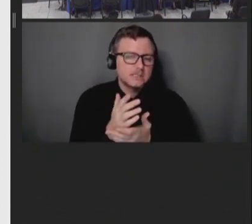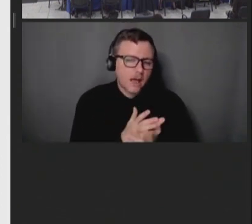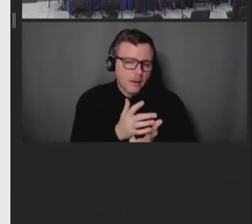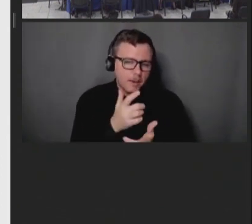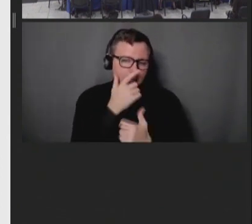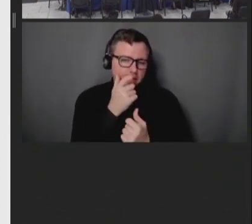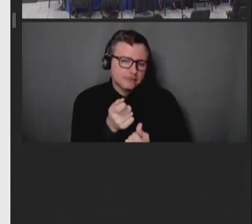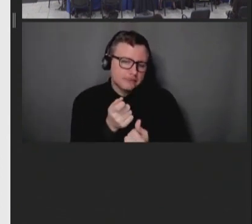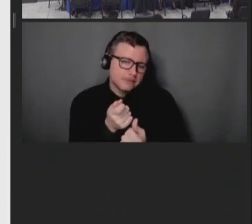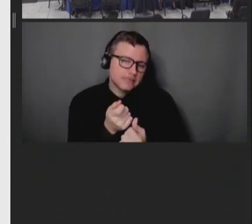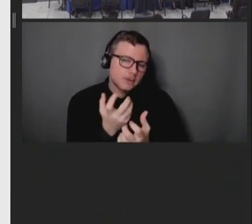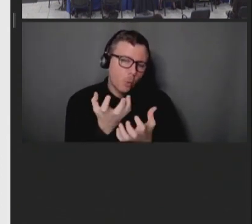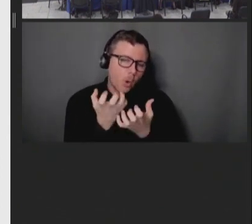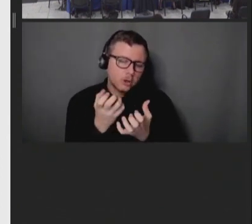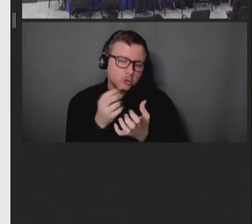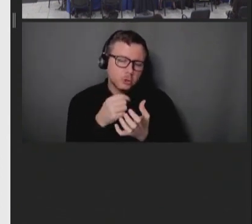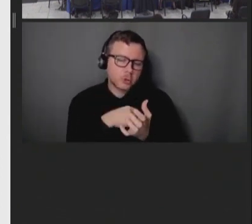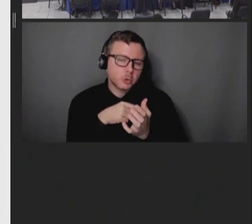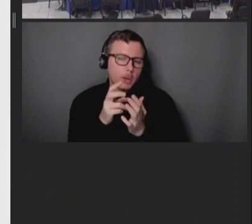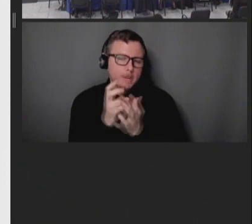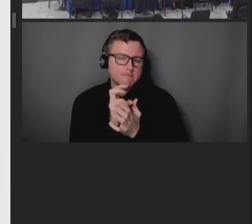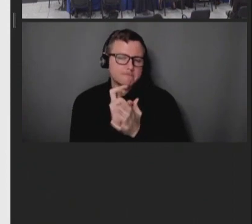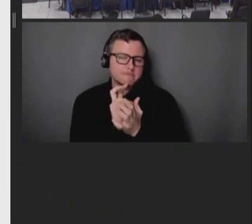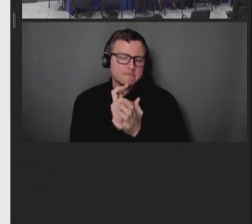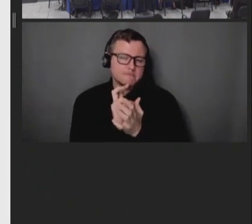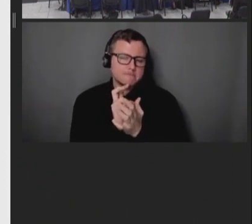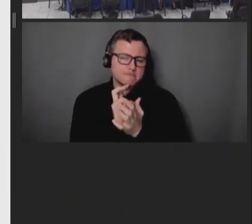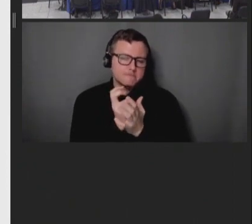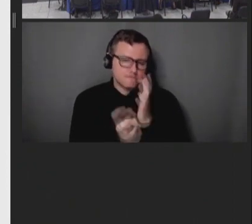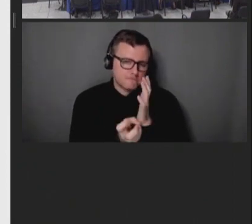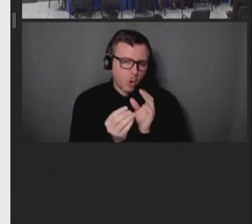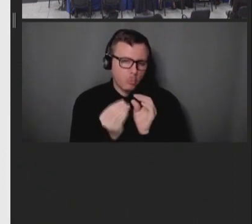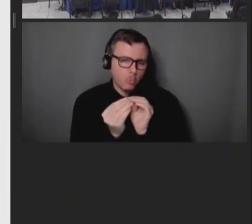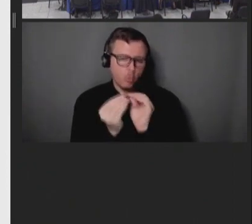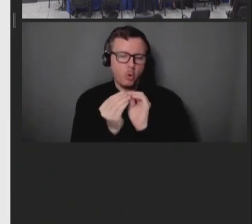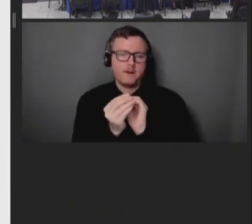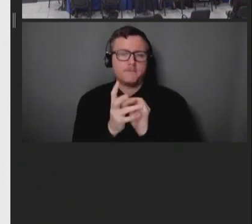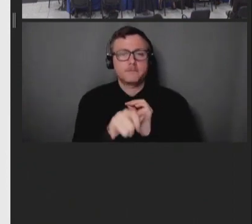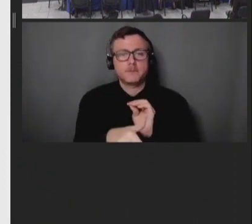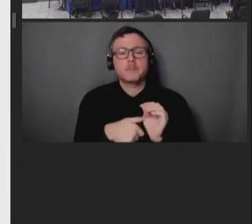a little bit further at CDC in some of our groups. But, you know, stay tuned for that potential